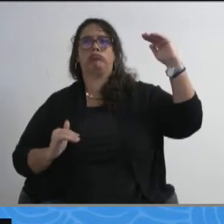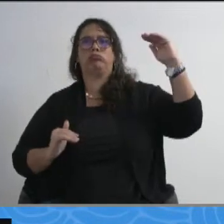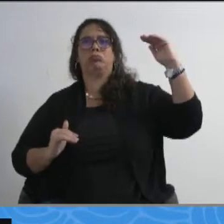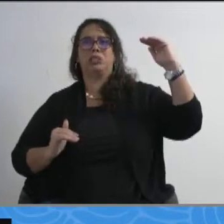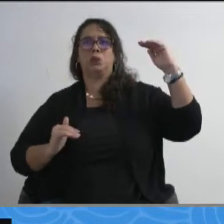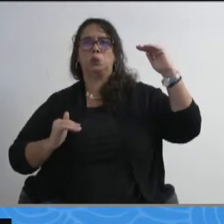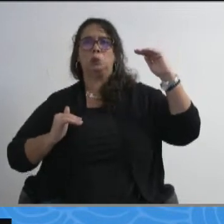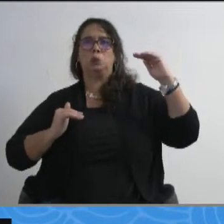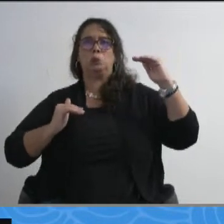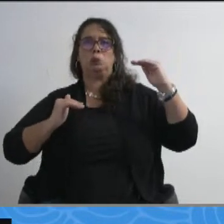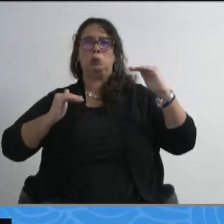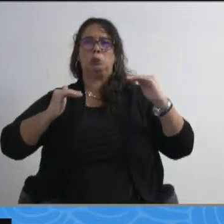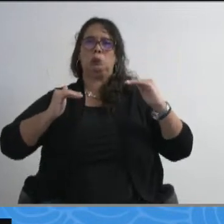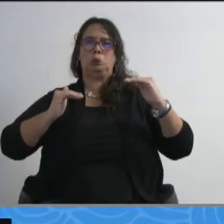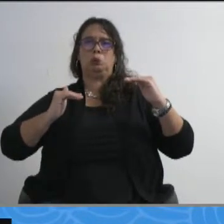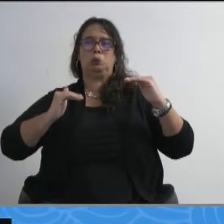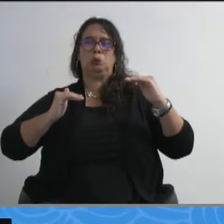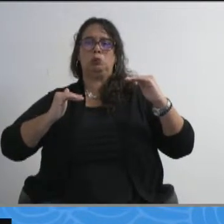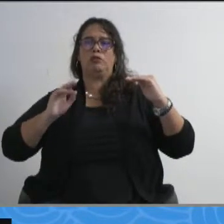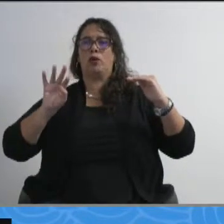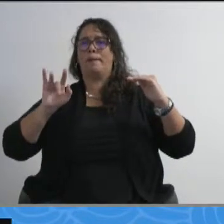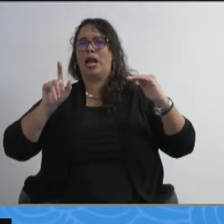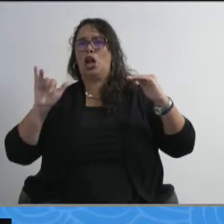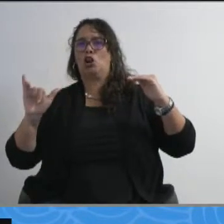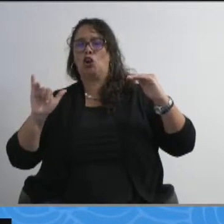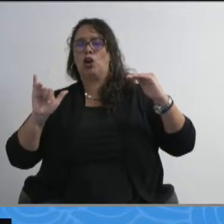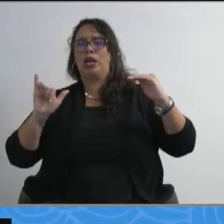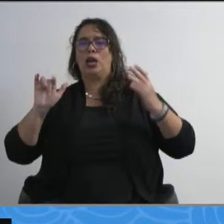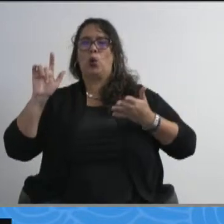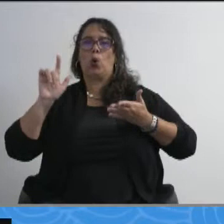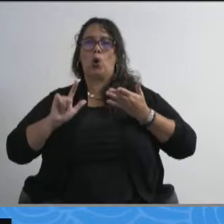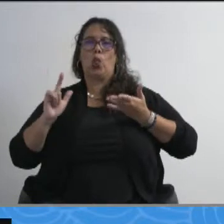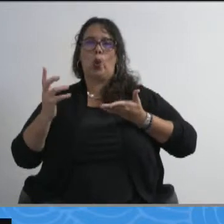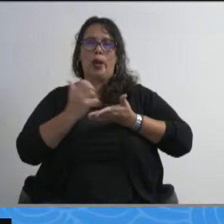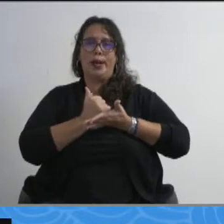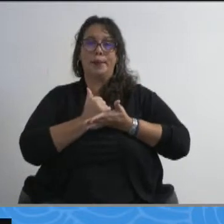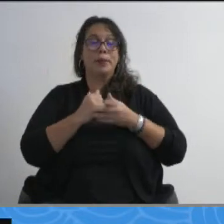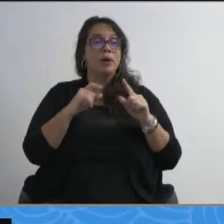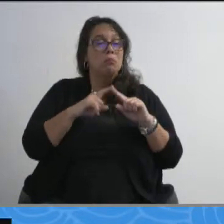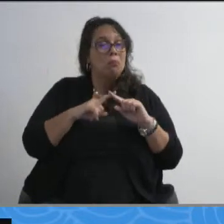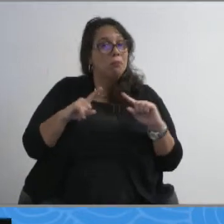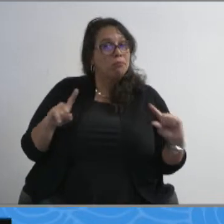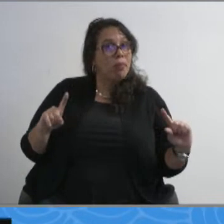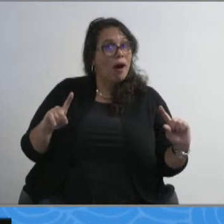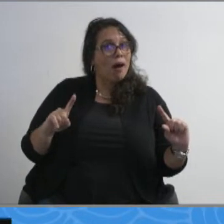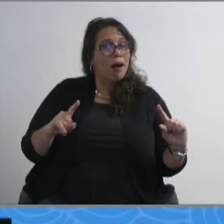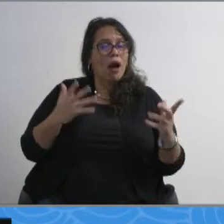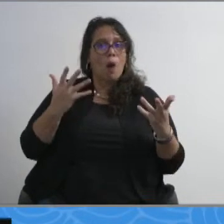for serving minority or low-income students. Certainly not significant. But I am going to highlight the fact